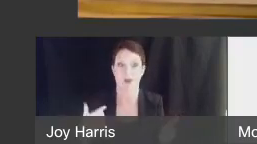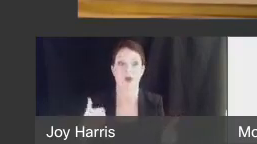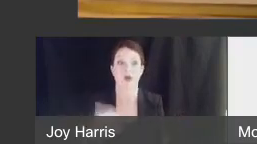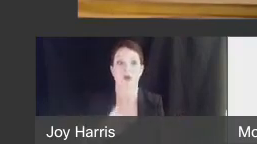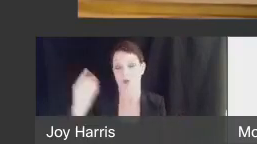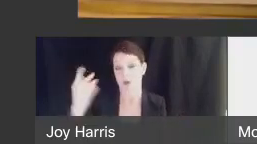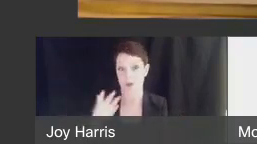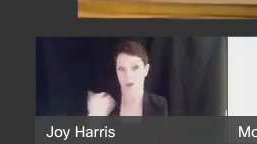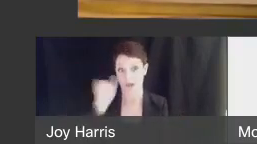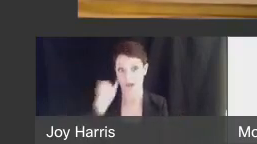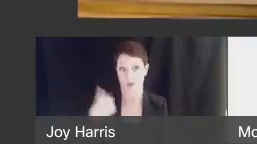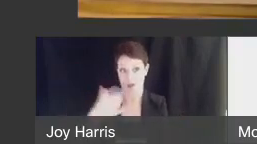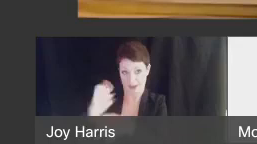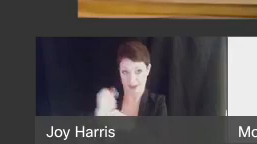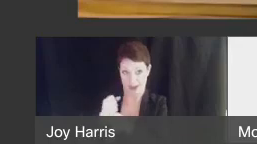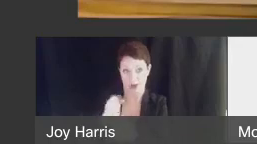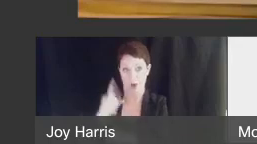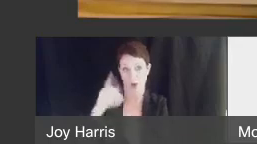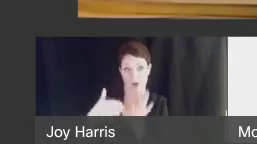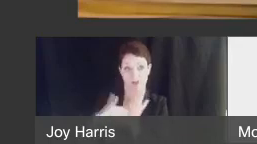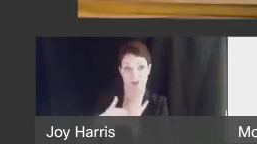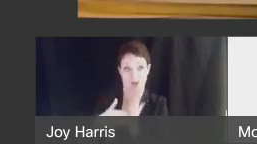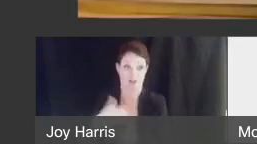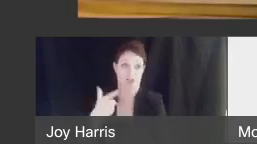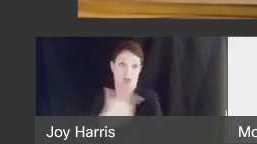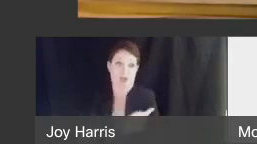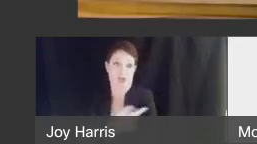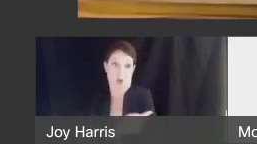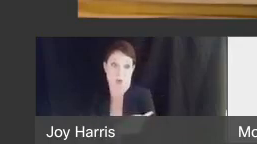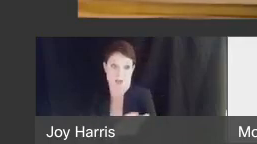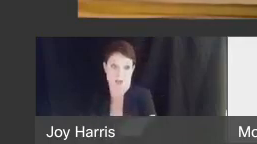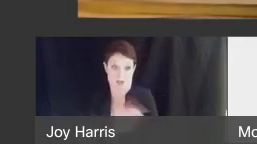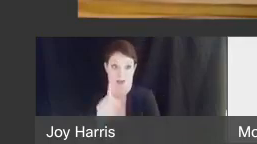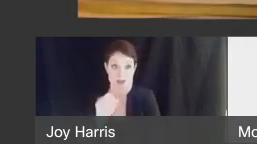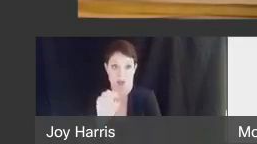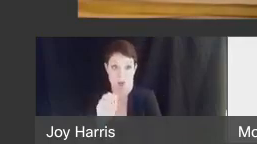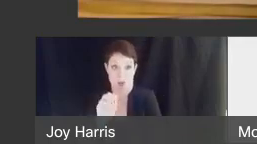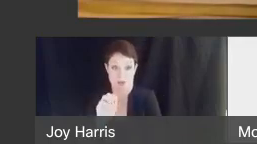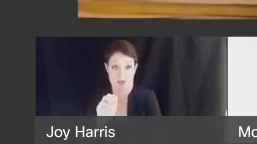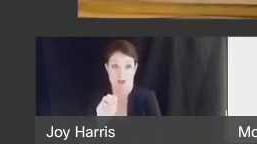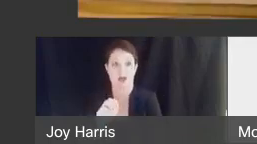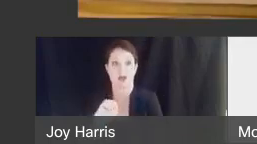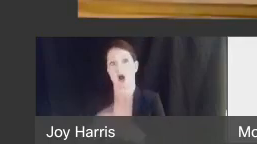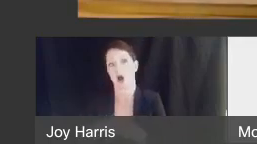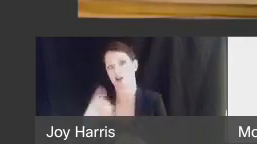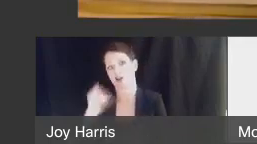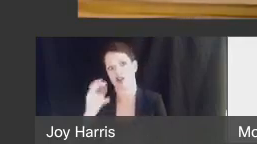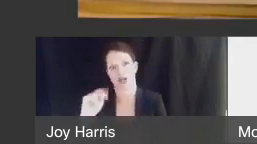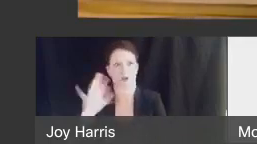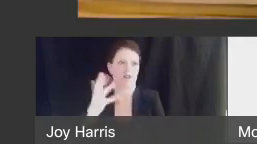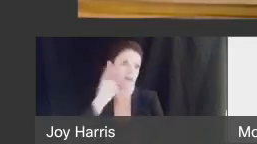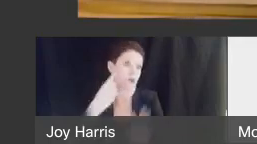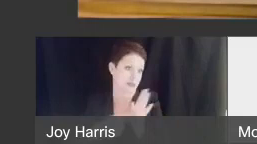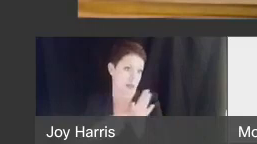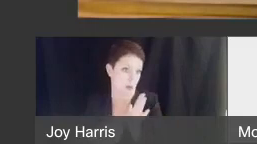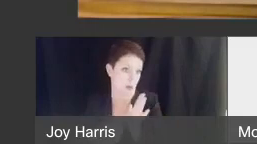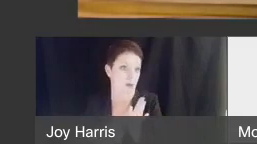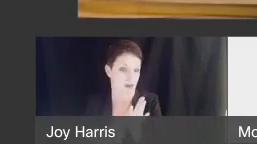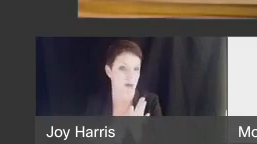we received a thousand doses, I'm making up dates but on January the 5th, then in our case, because